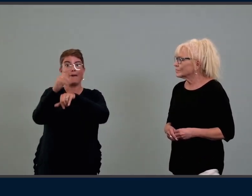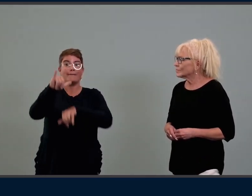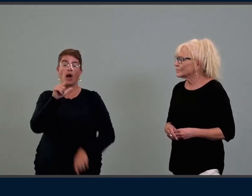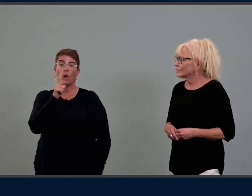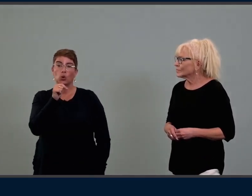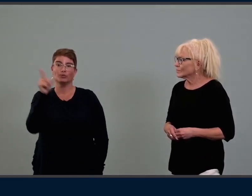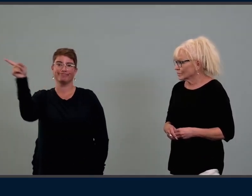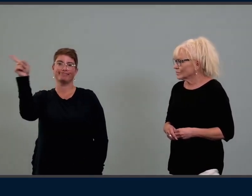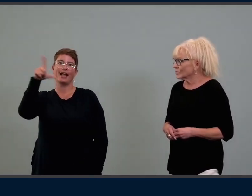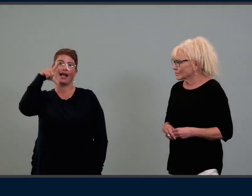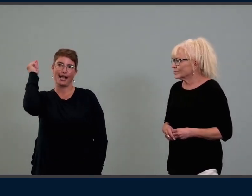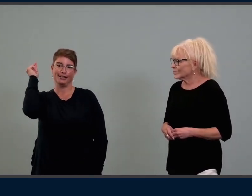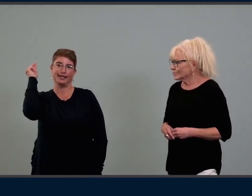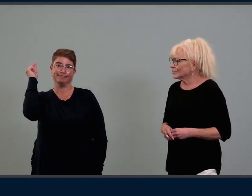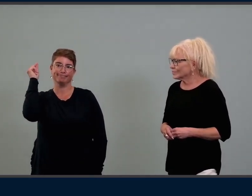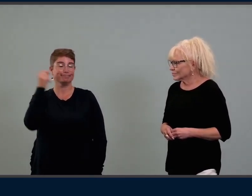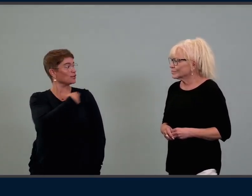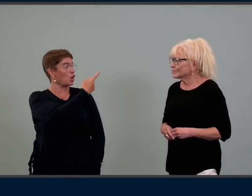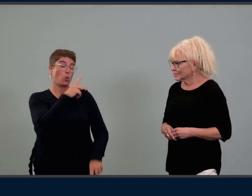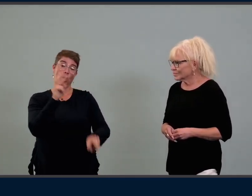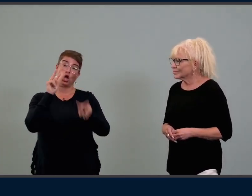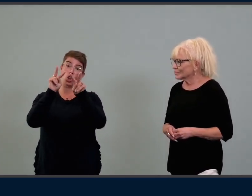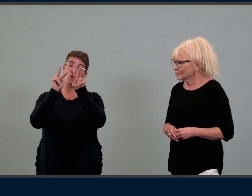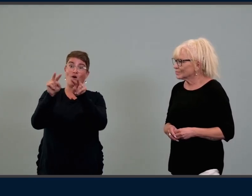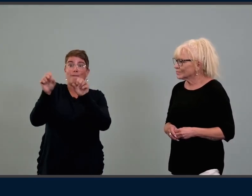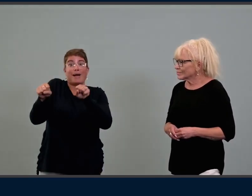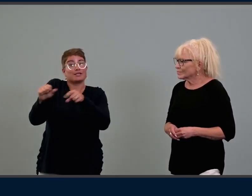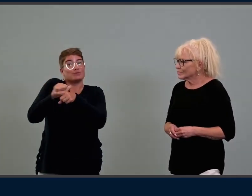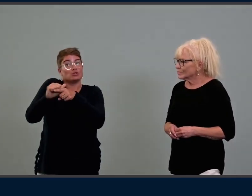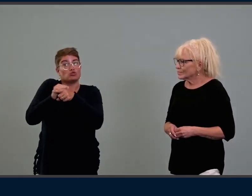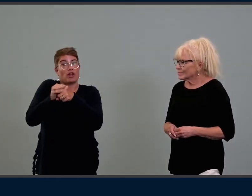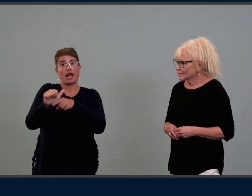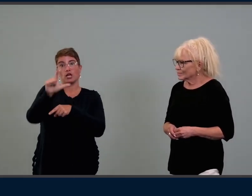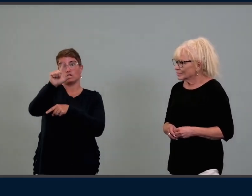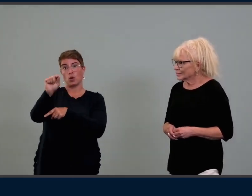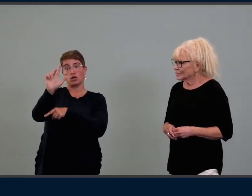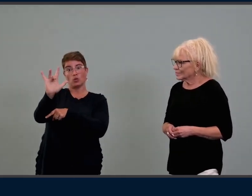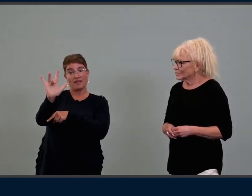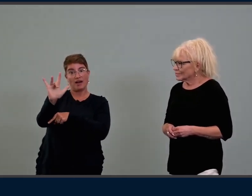requirements were established by Gallaudet. We are looking forward to possibly having a training